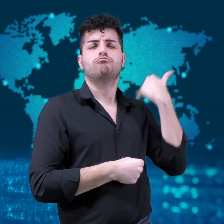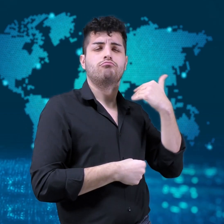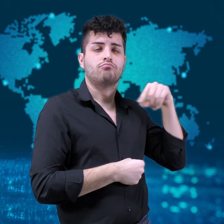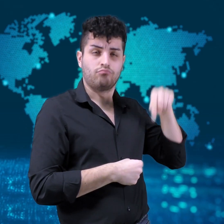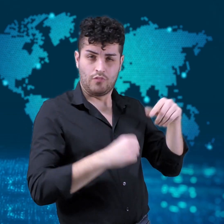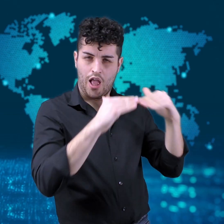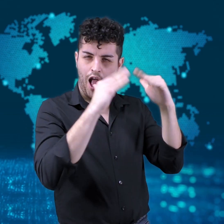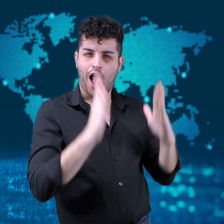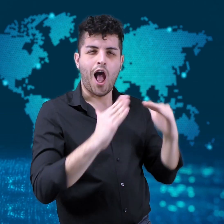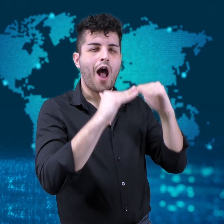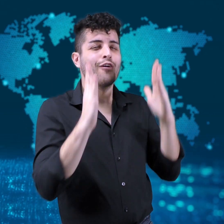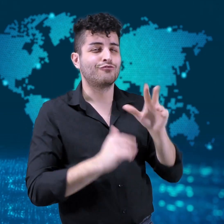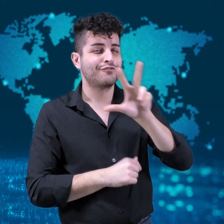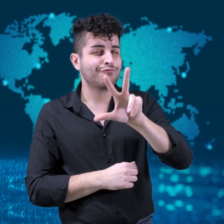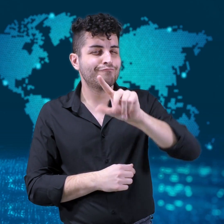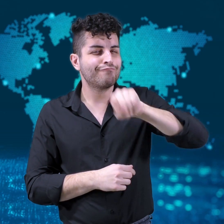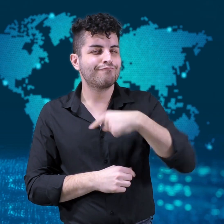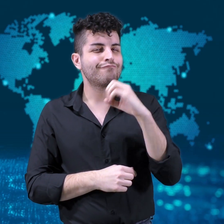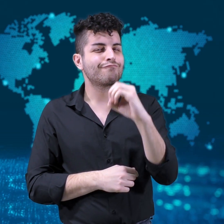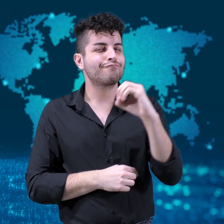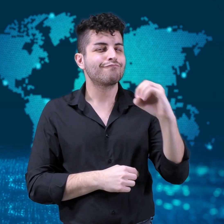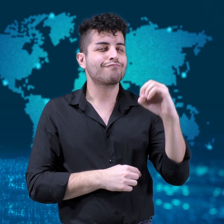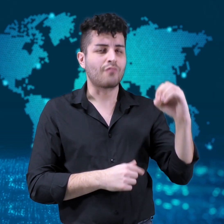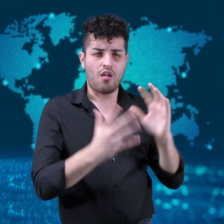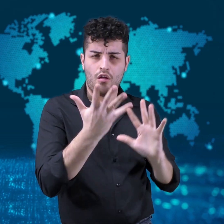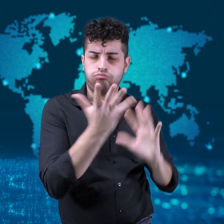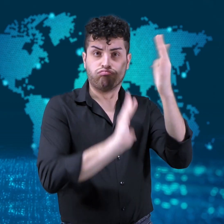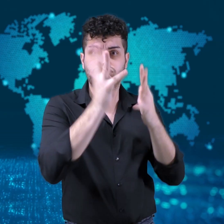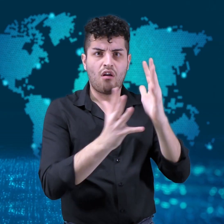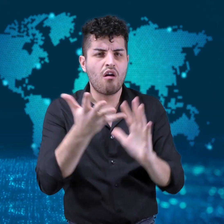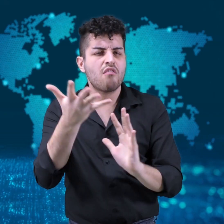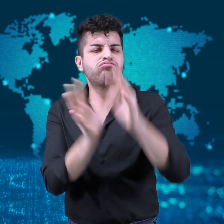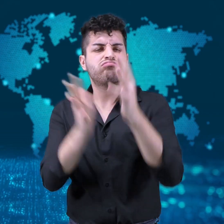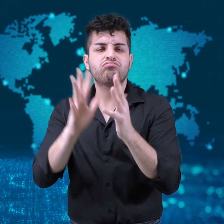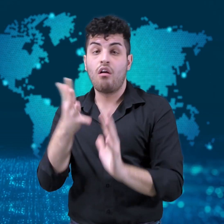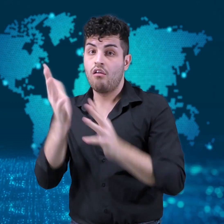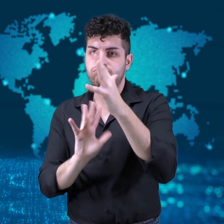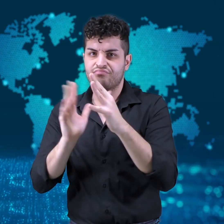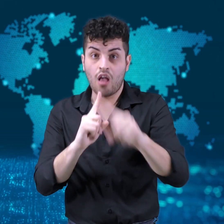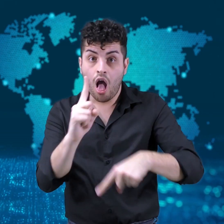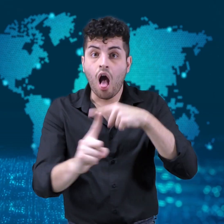Last year, wildfires destroyed over 3,000